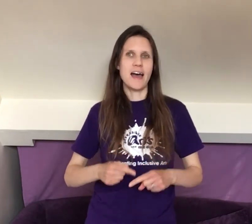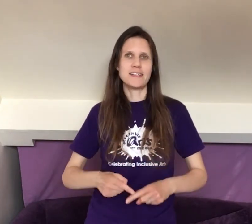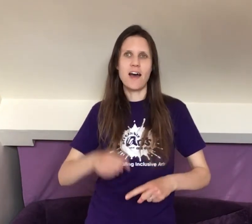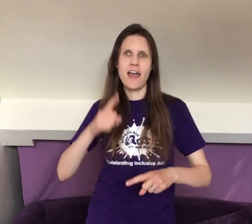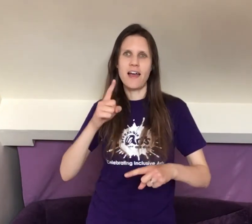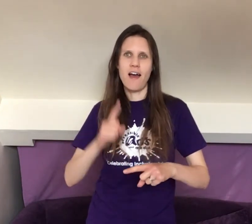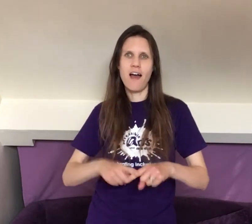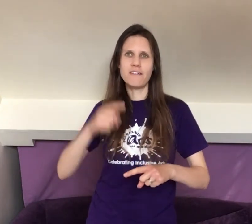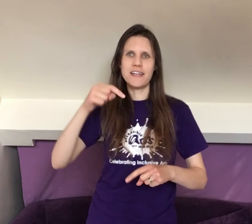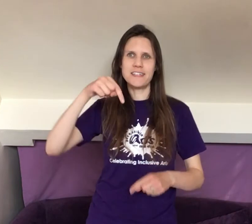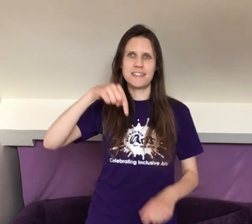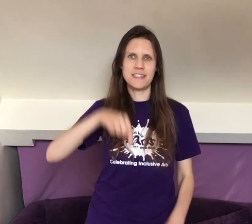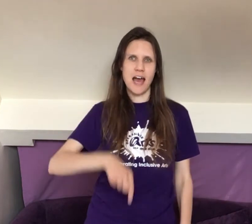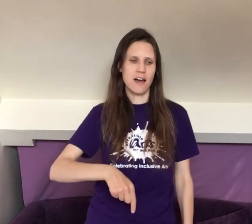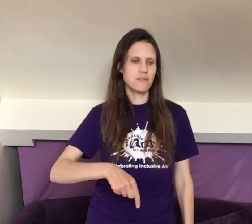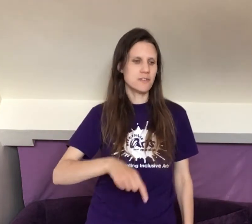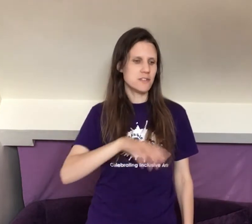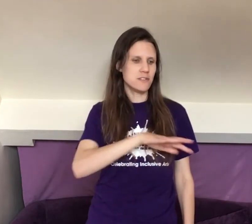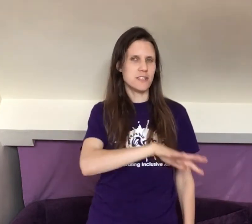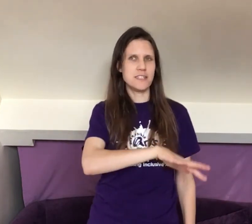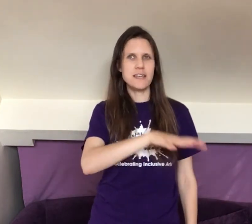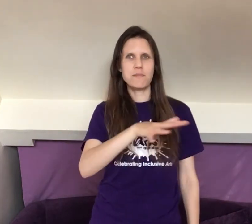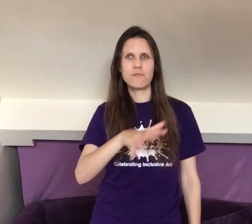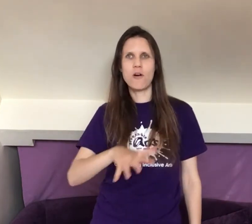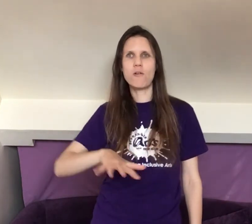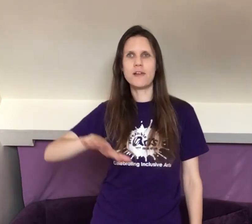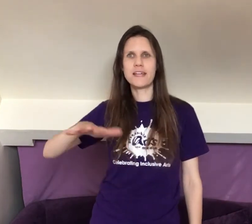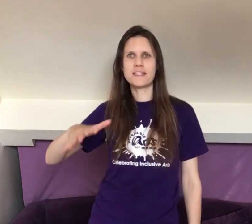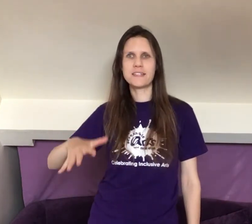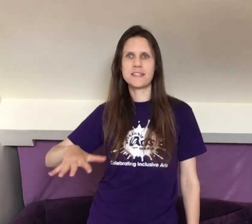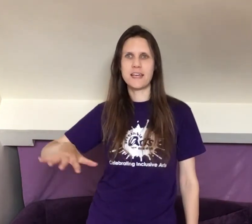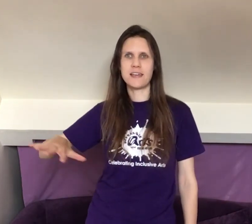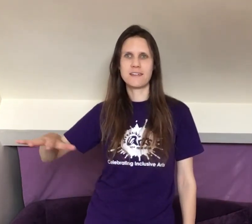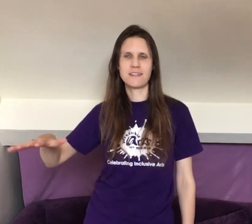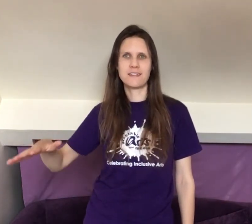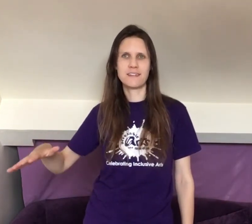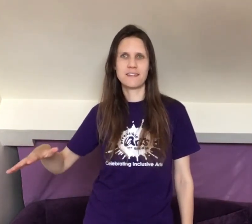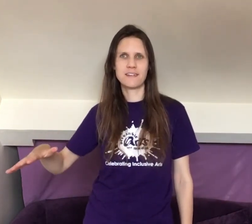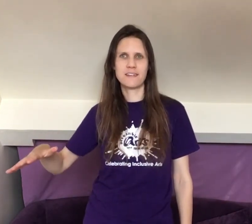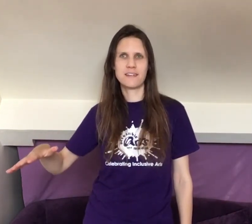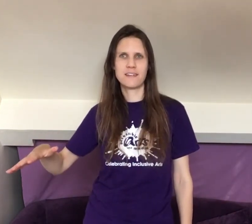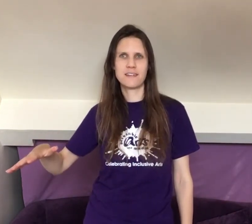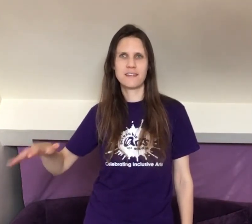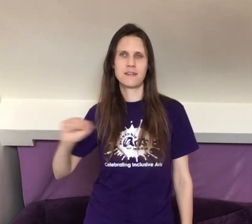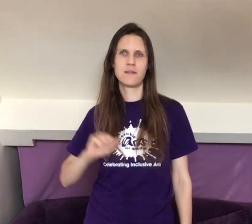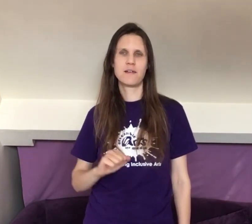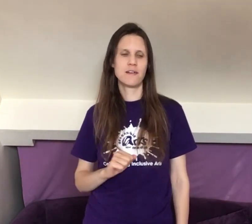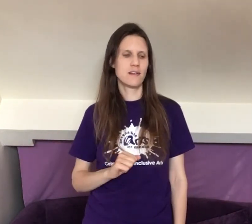And I hurried down to the deep rolling sea.